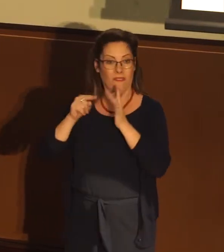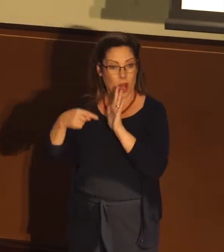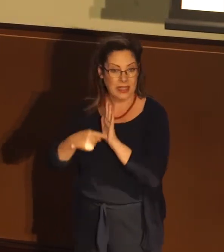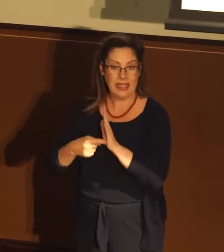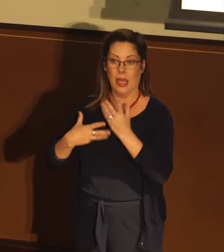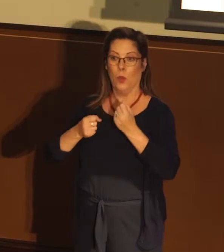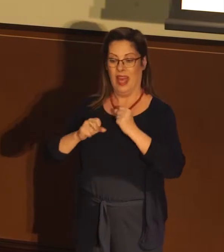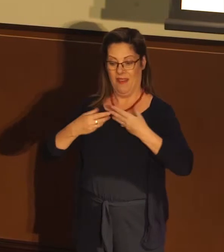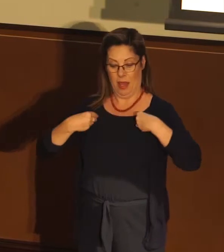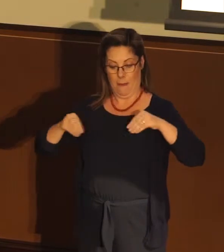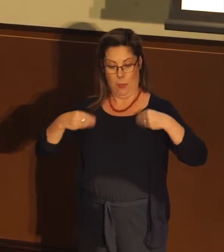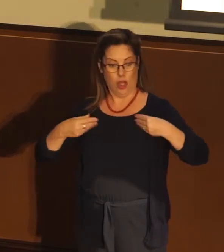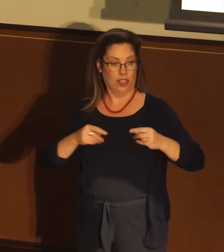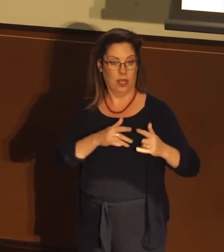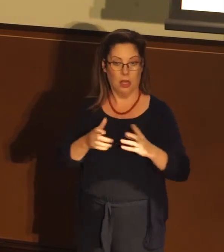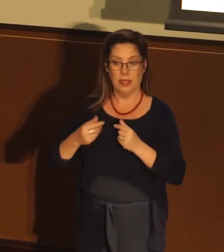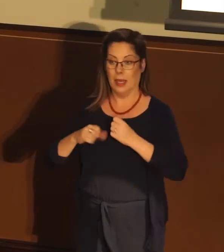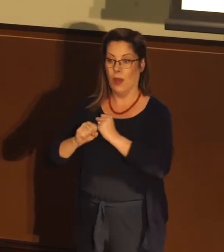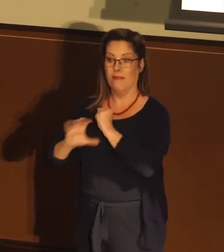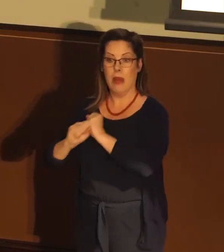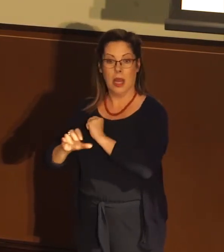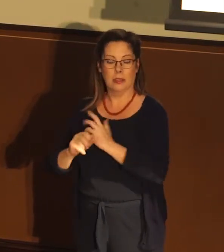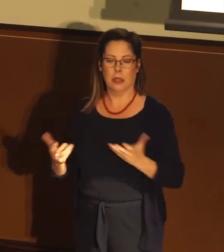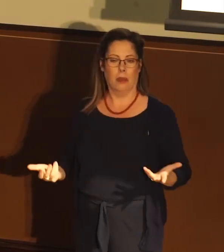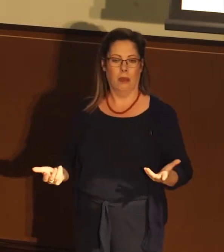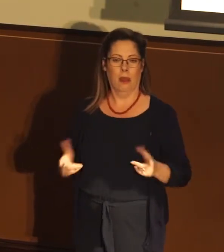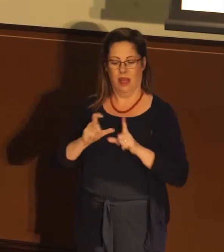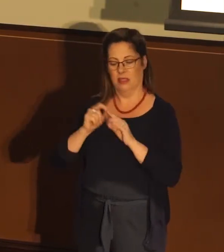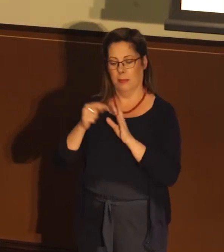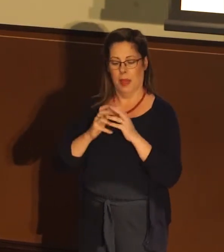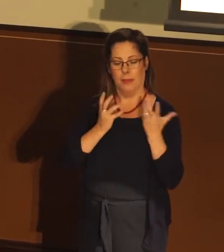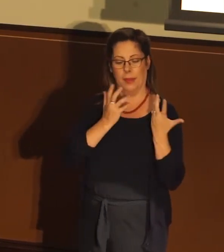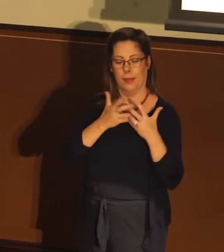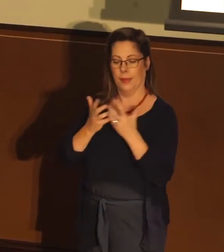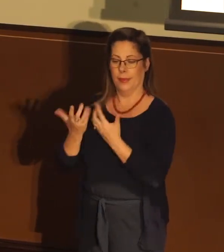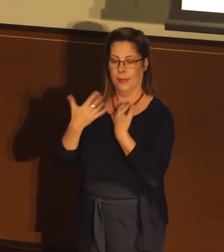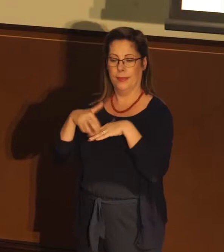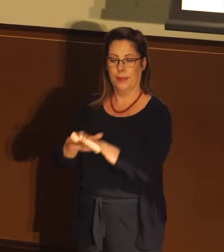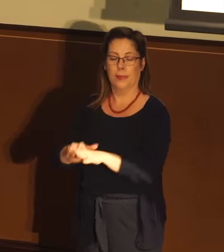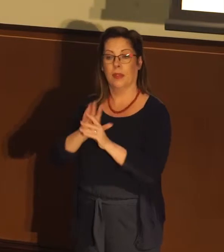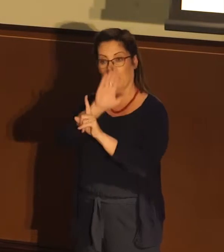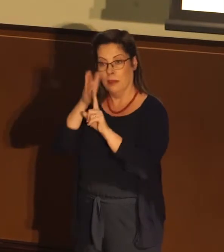We have so many different departments that just work together, and they all work for the same common cause.